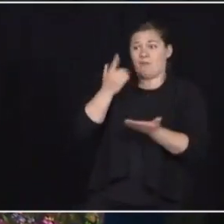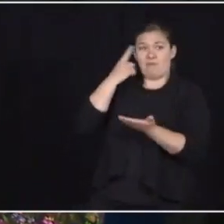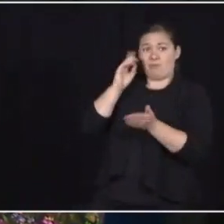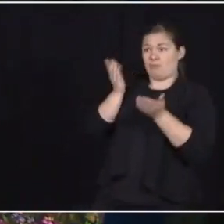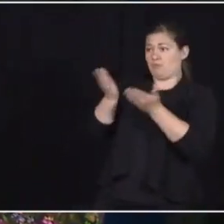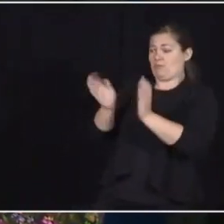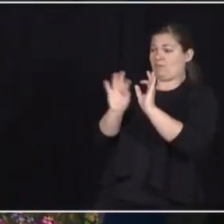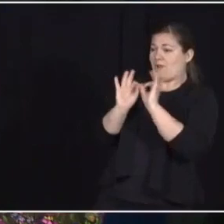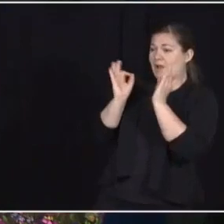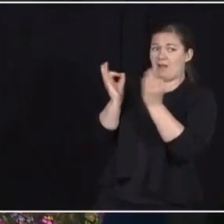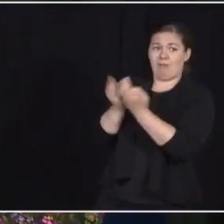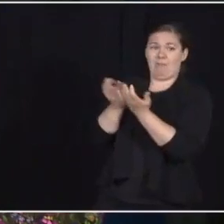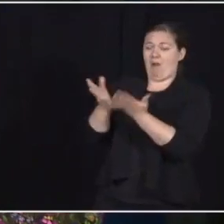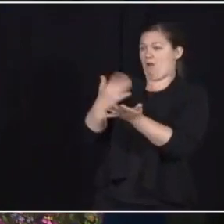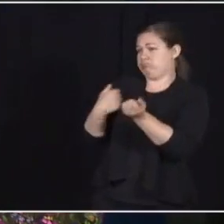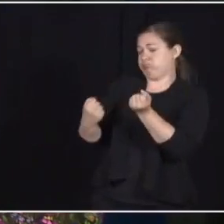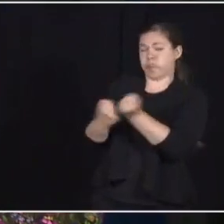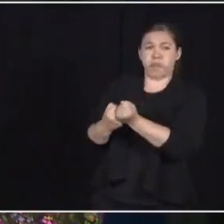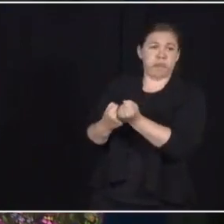And we appreciate all of the support